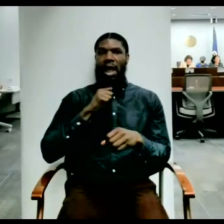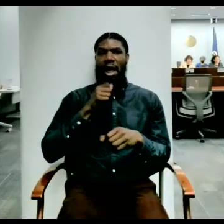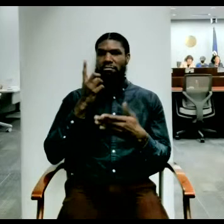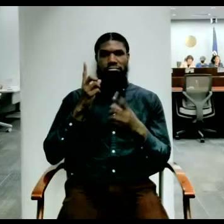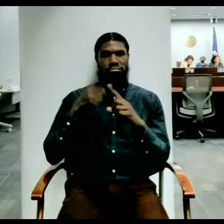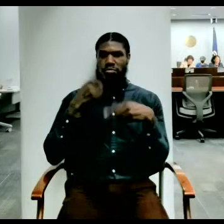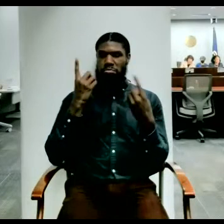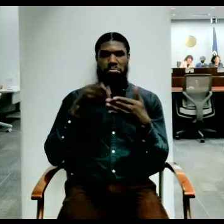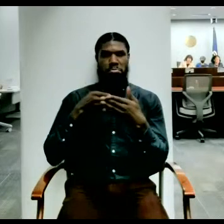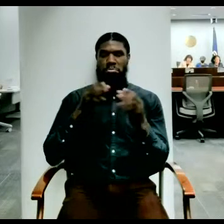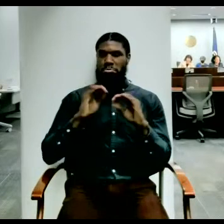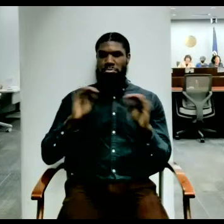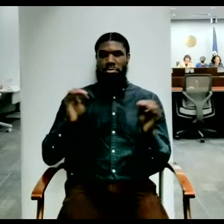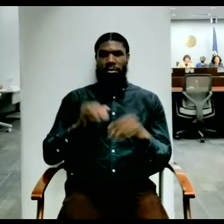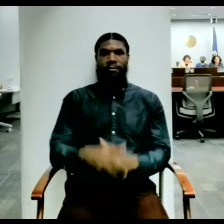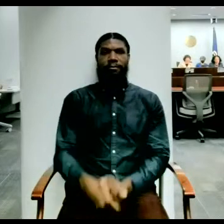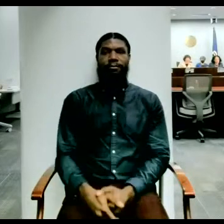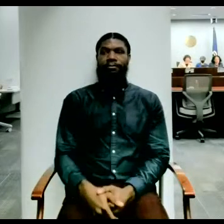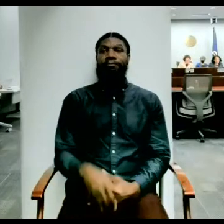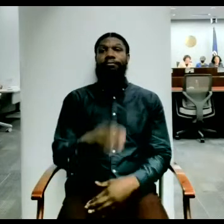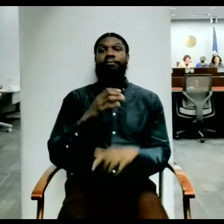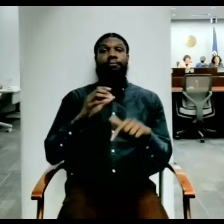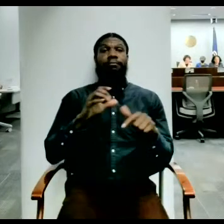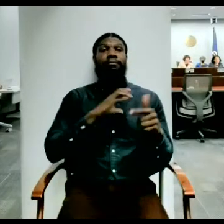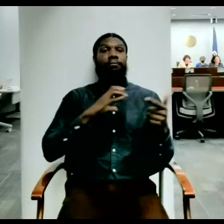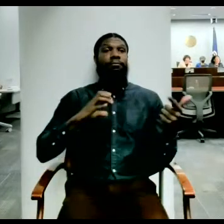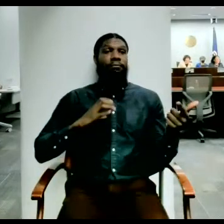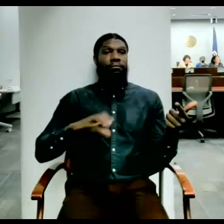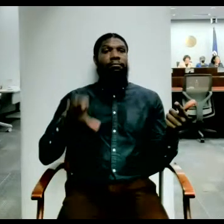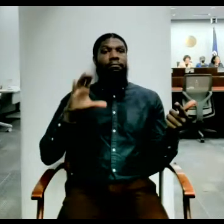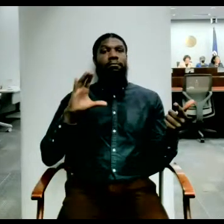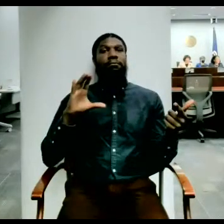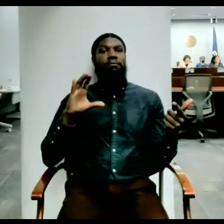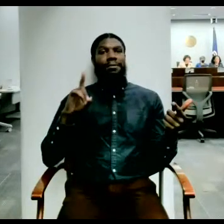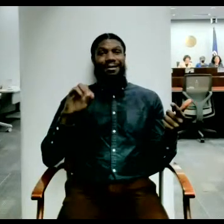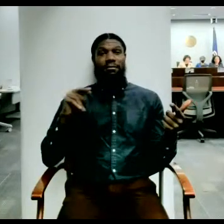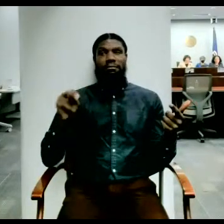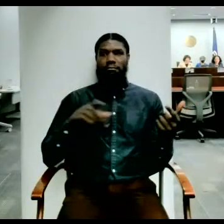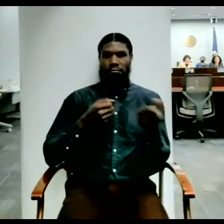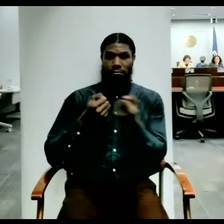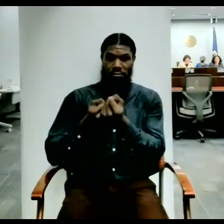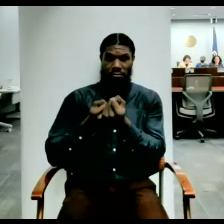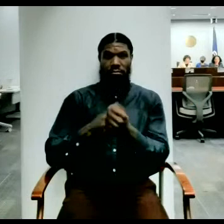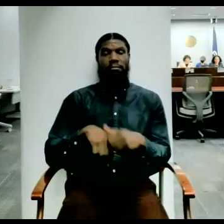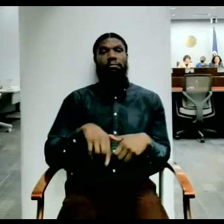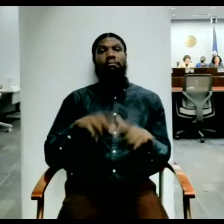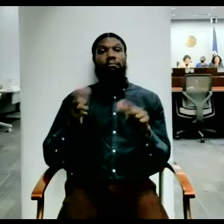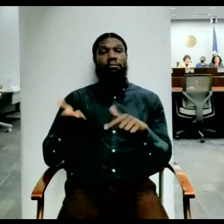I vote in favor. Commissioner Dhillon? I vote in favor. Commissioner Sonderling? I vote in favor.